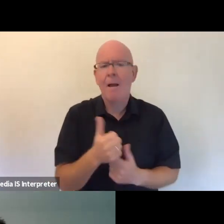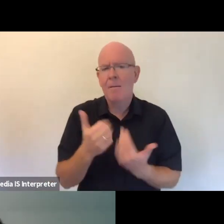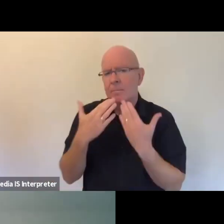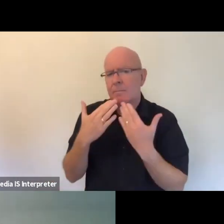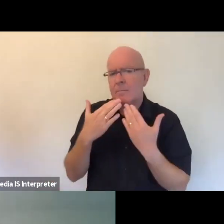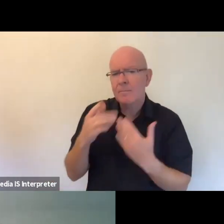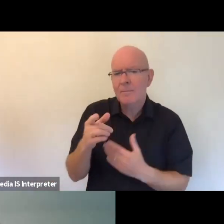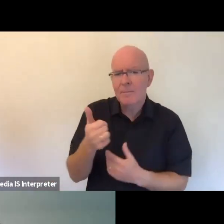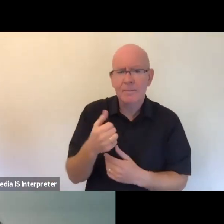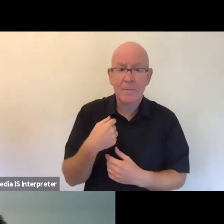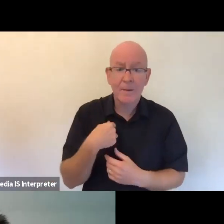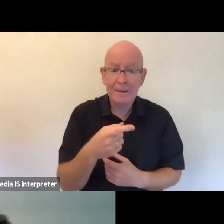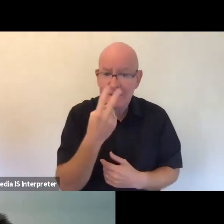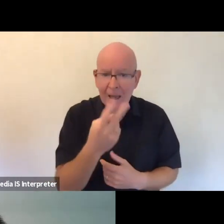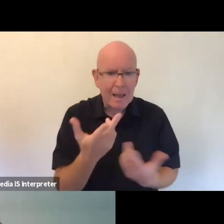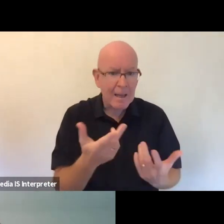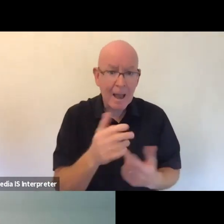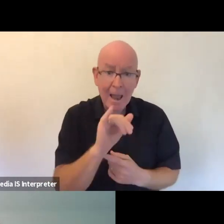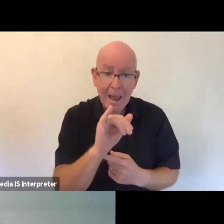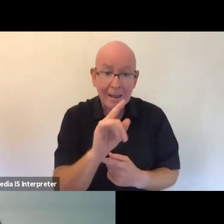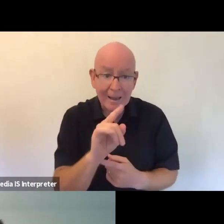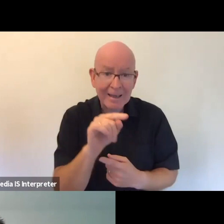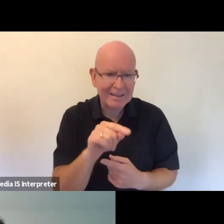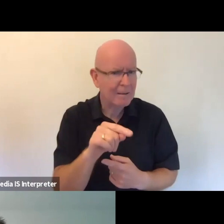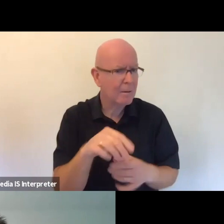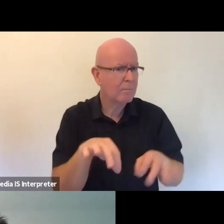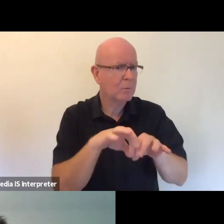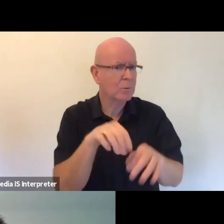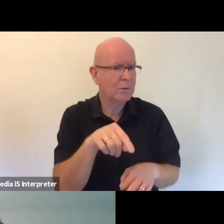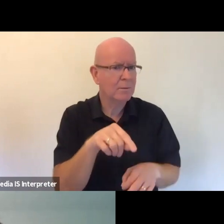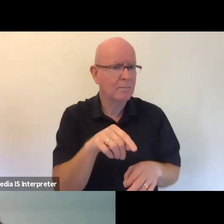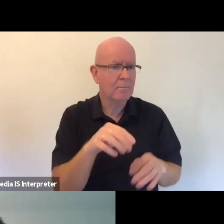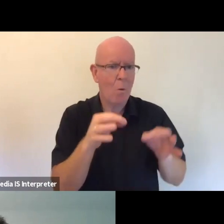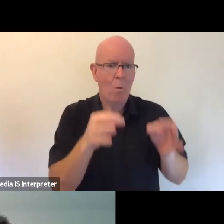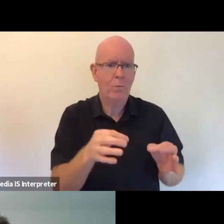When they did, they worked with DPOs to identify people with disabilities